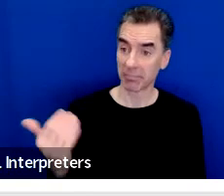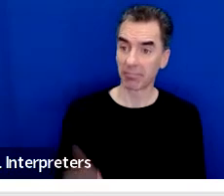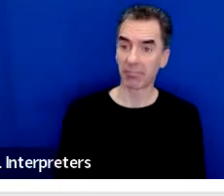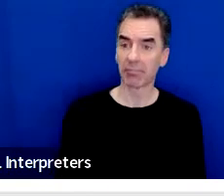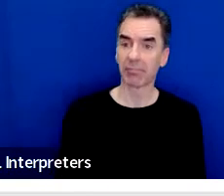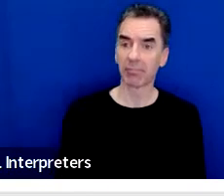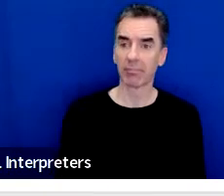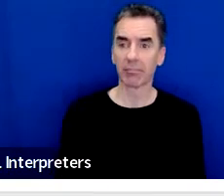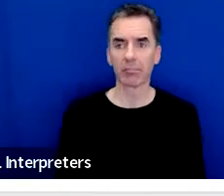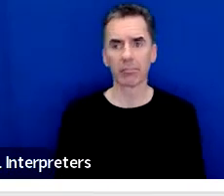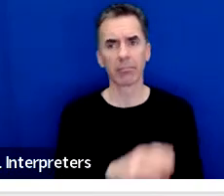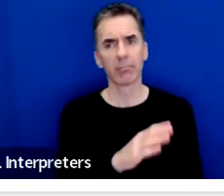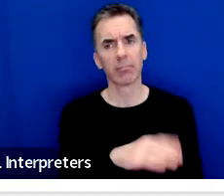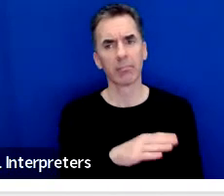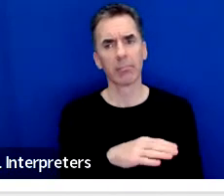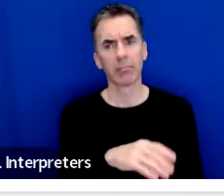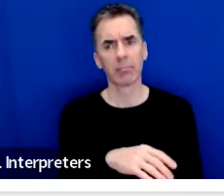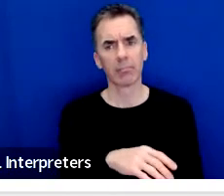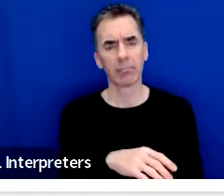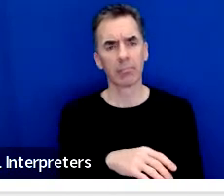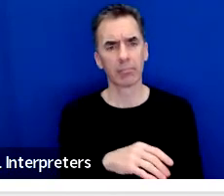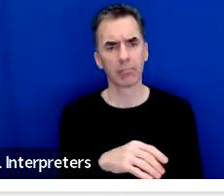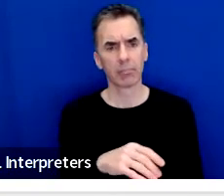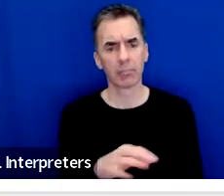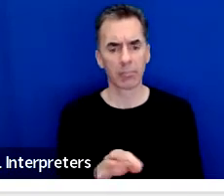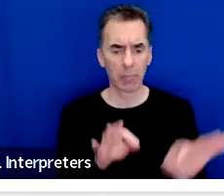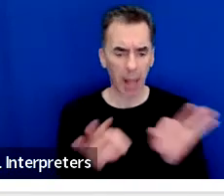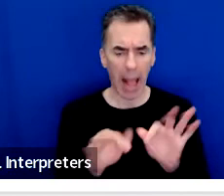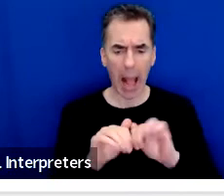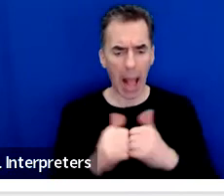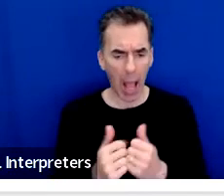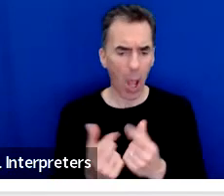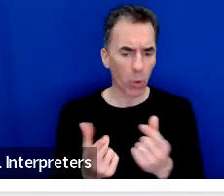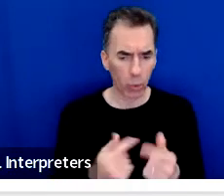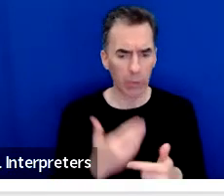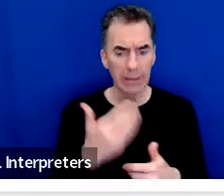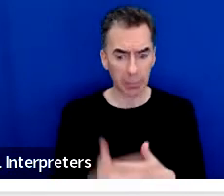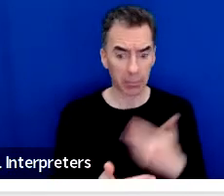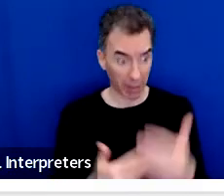yeah. Do we have step by step instructions on just how to add this to the course? Because my book is there.